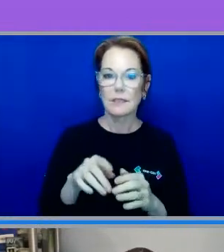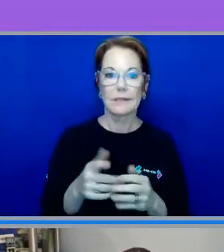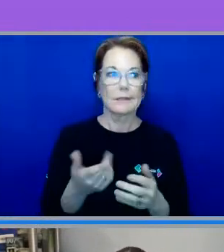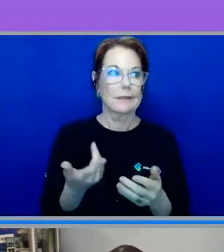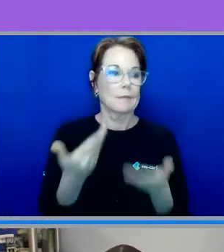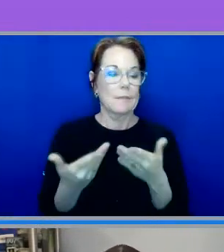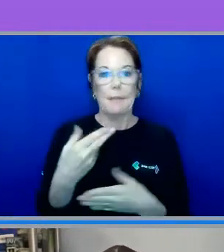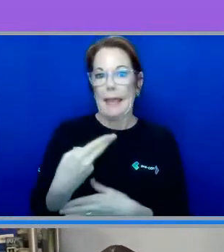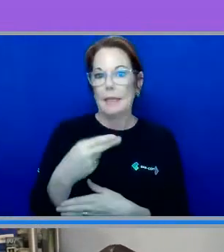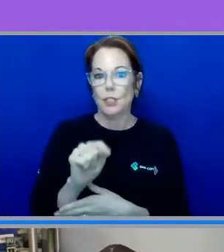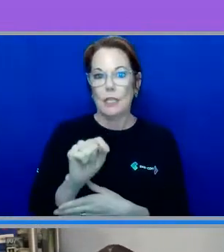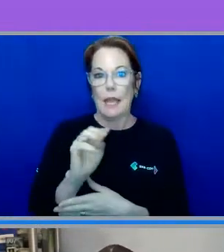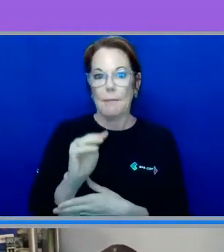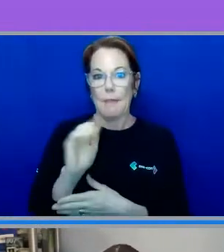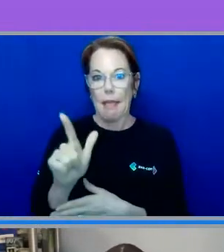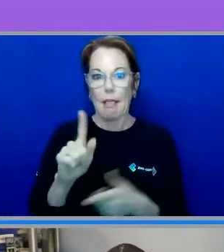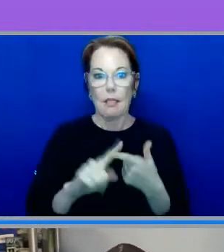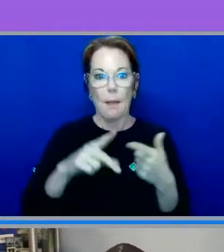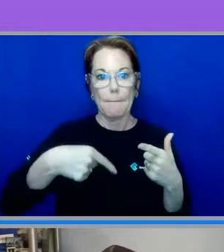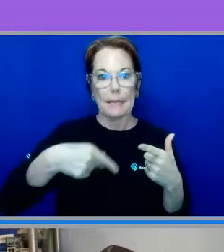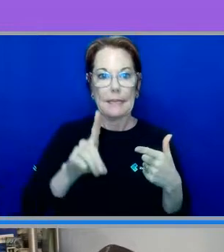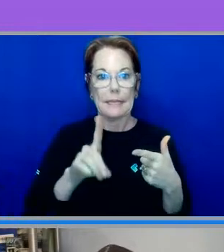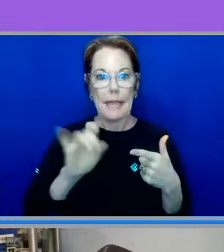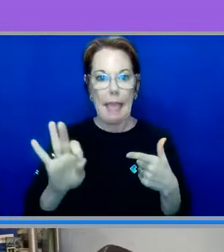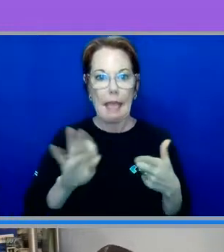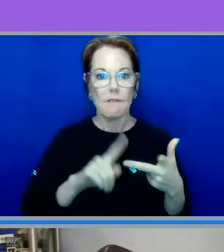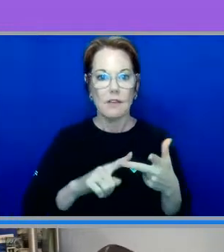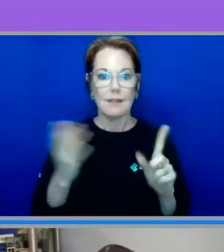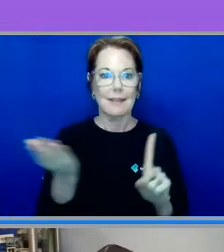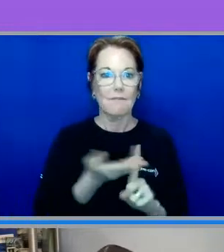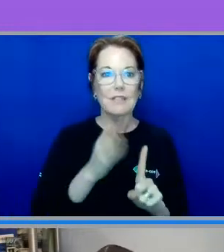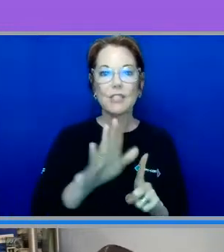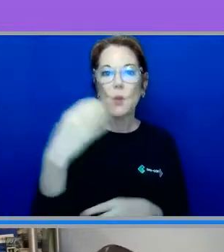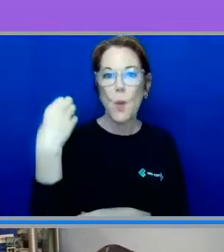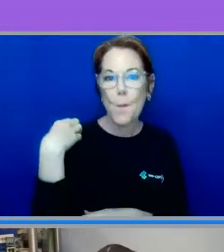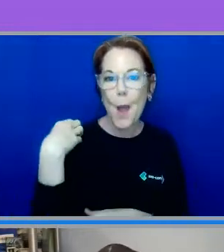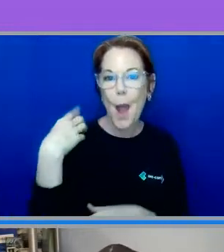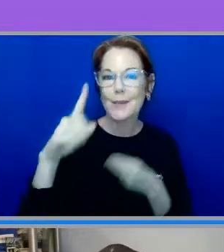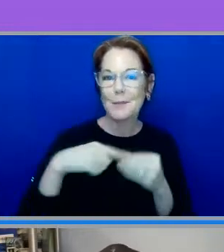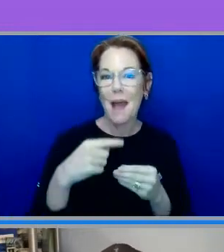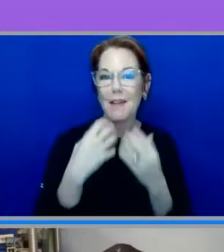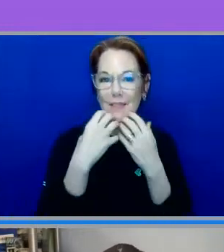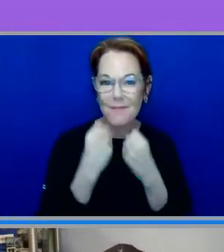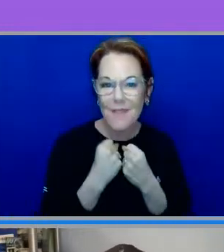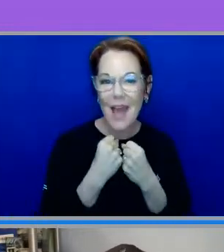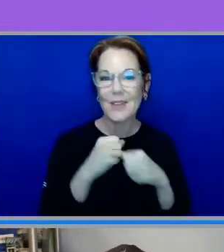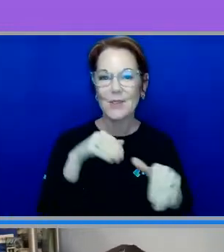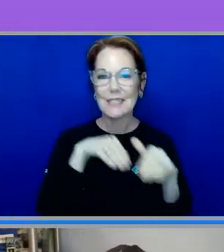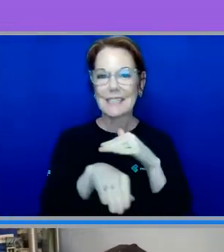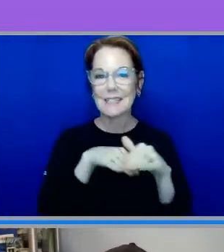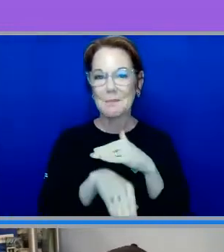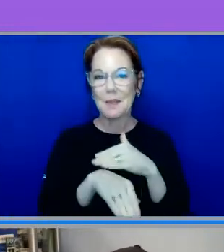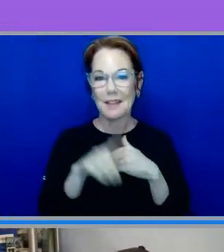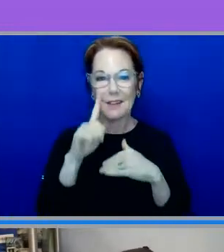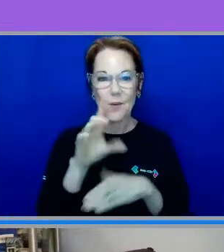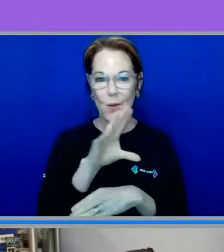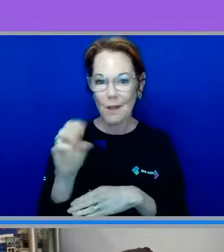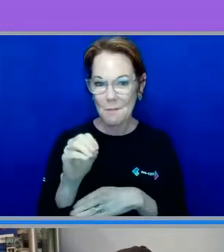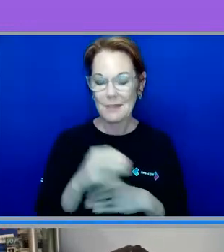questions. It could be about HTML, it could be about PDFs. It could be about convincing your boss about the value of doing